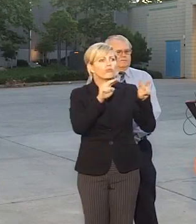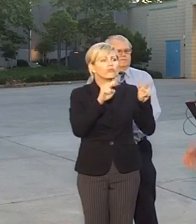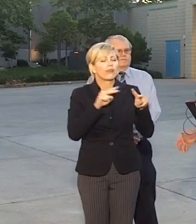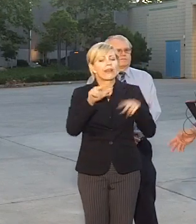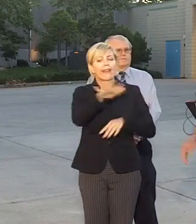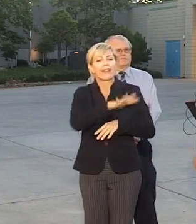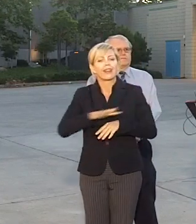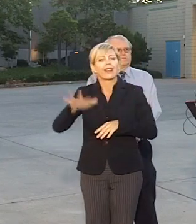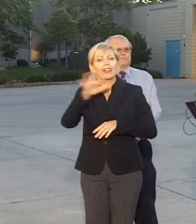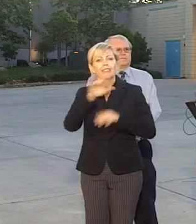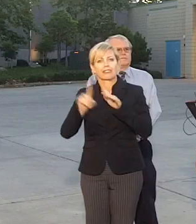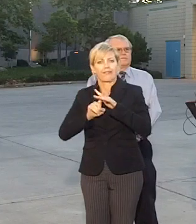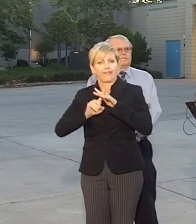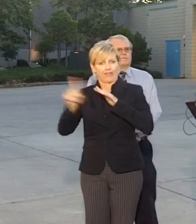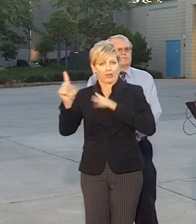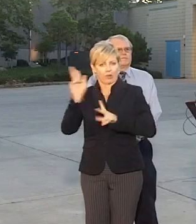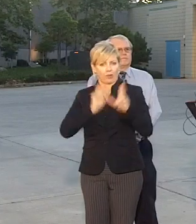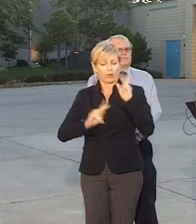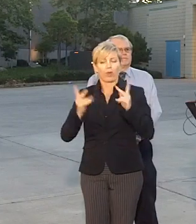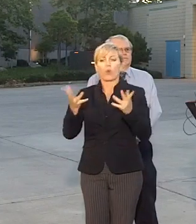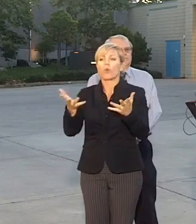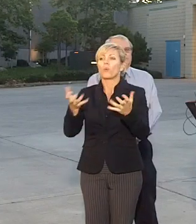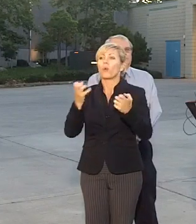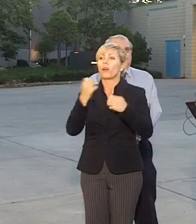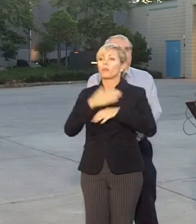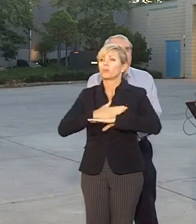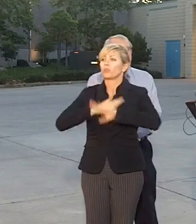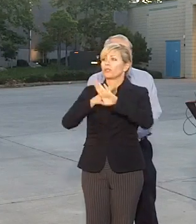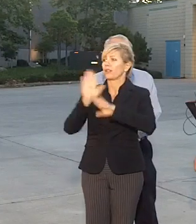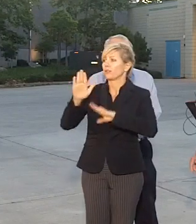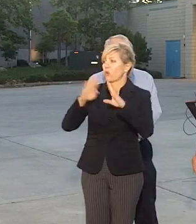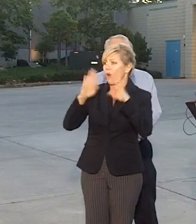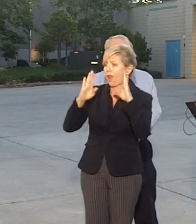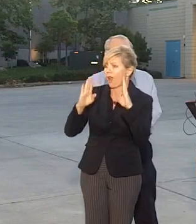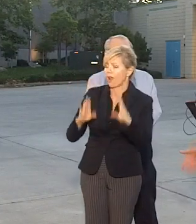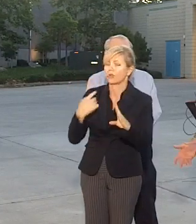that people aren't going in areas they don't belong and we're going to continue that patrol